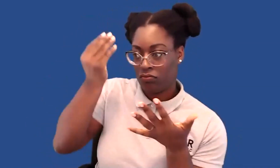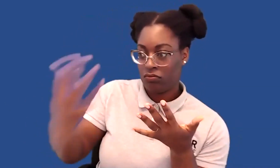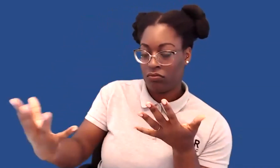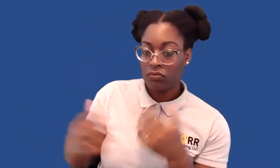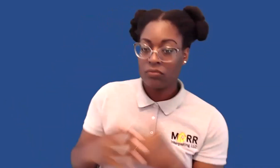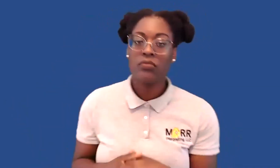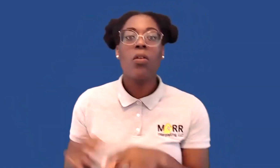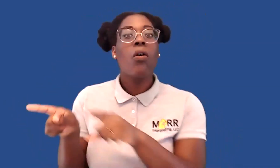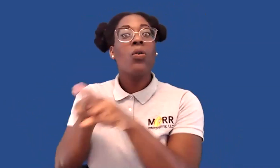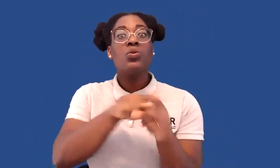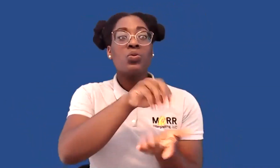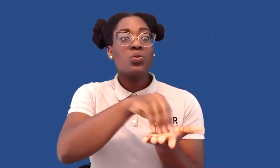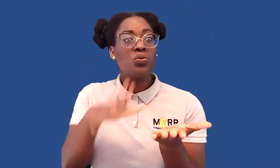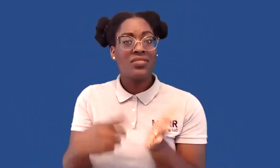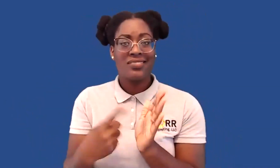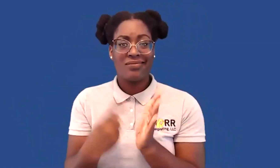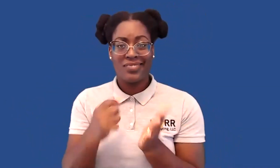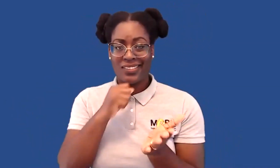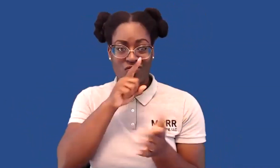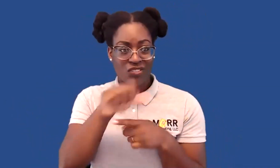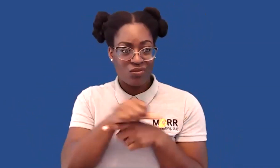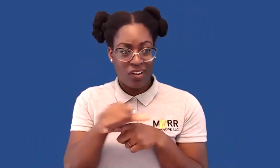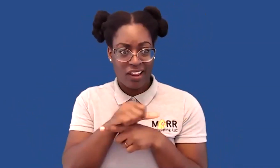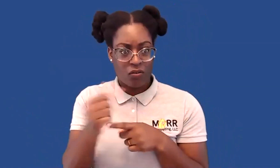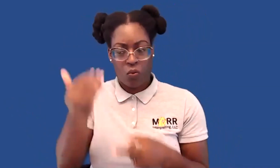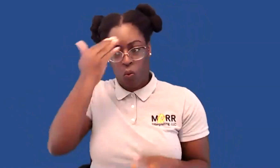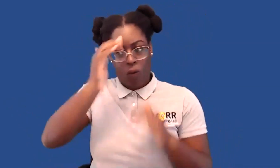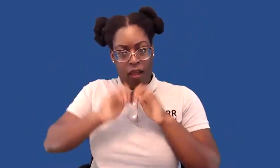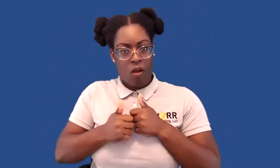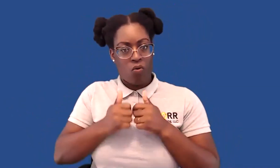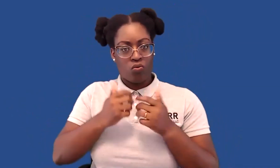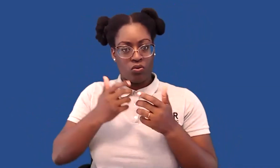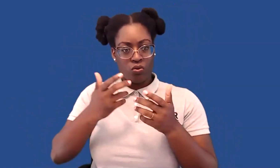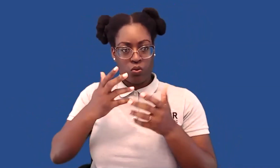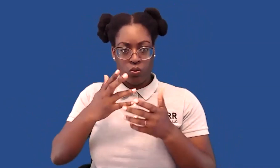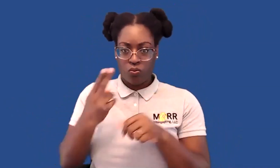and they're looking at the interpreter, talking to the interpreter, rather than the student